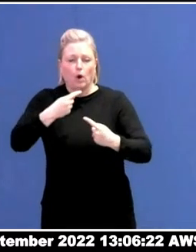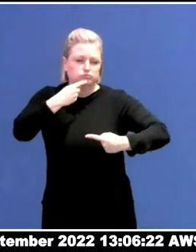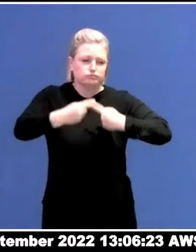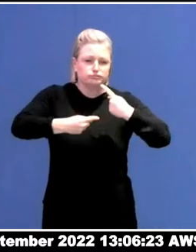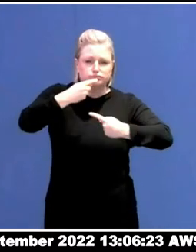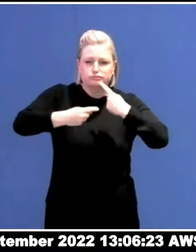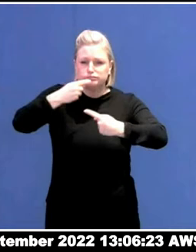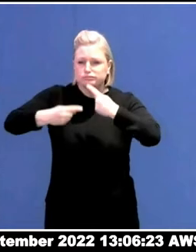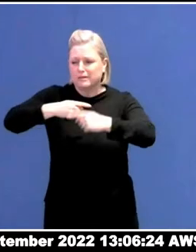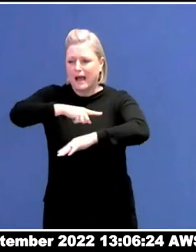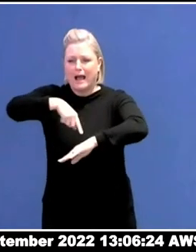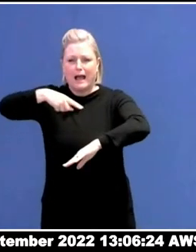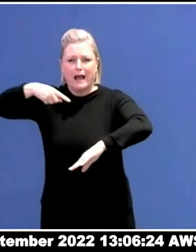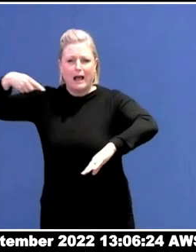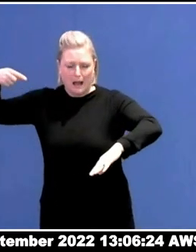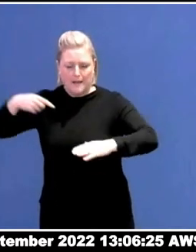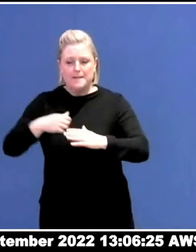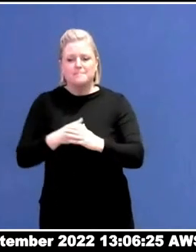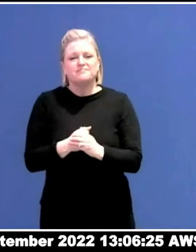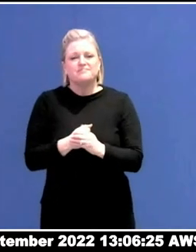Unfortunately, we have only got a very short period of time this afternoon.